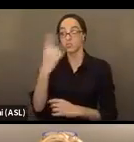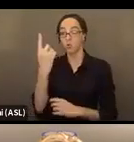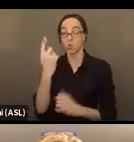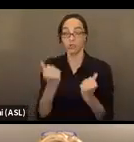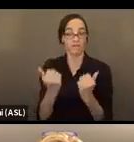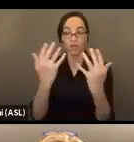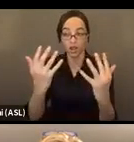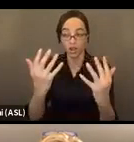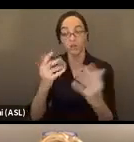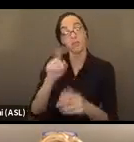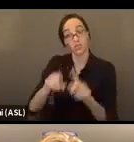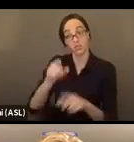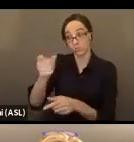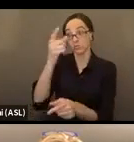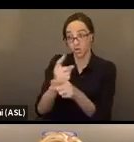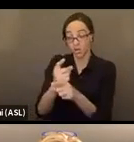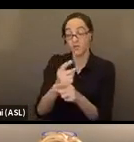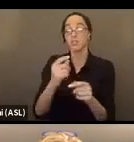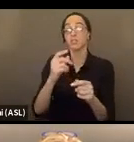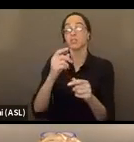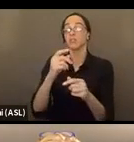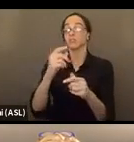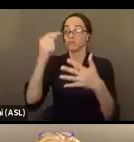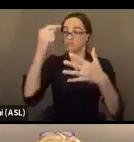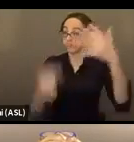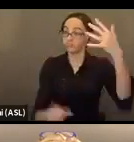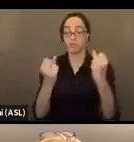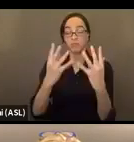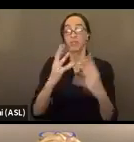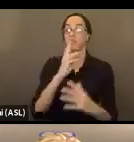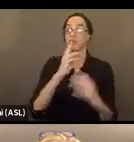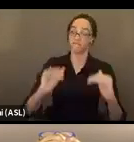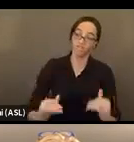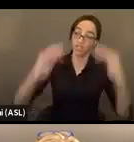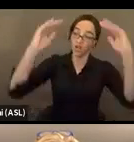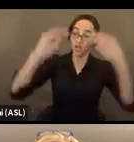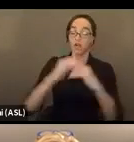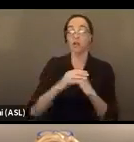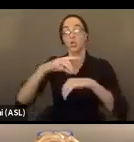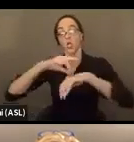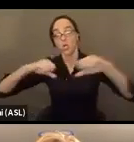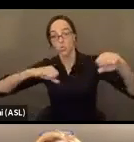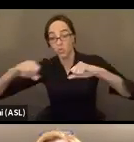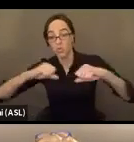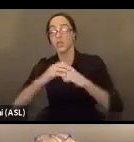fires that we've had i've included the power shutoffs the public safety power shutoffs as